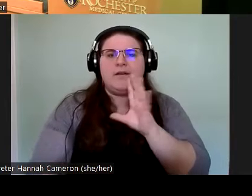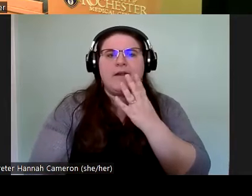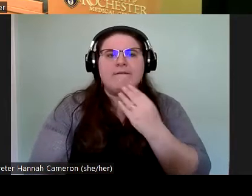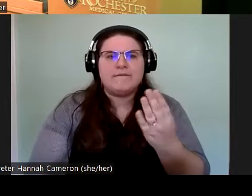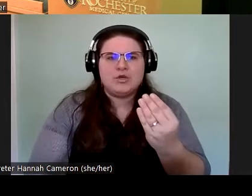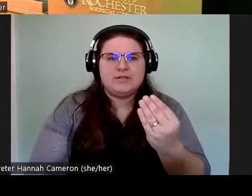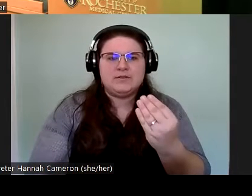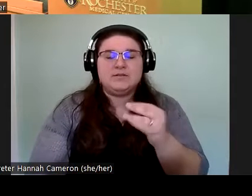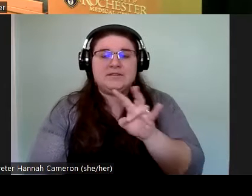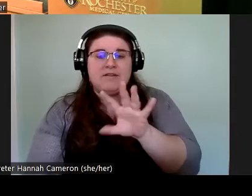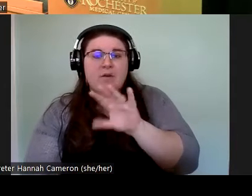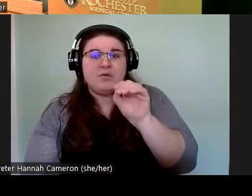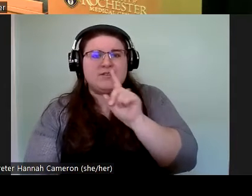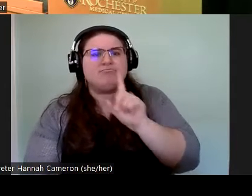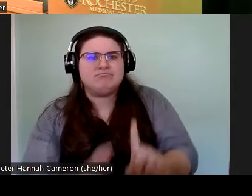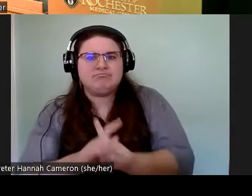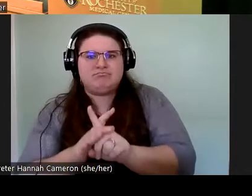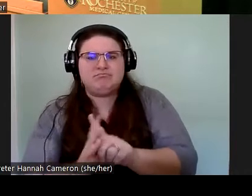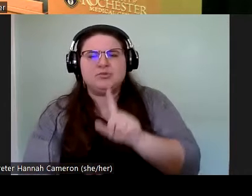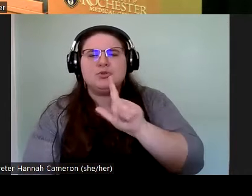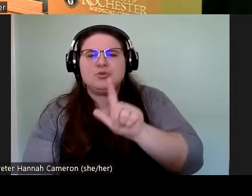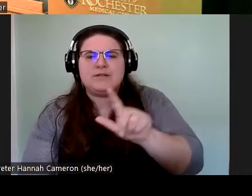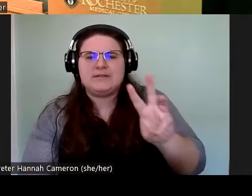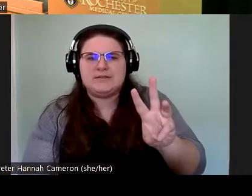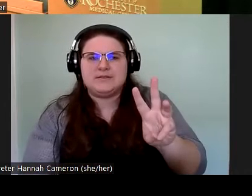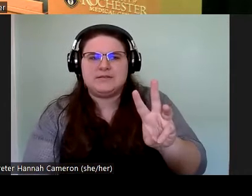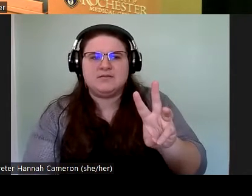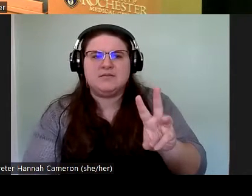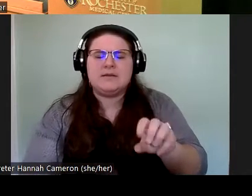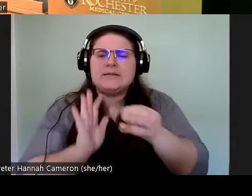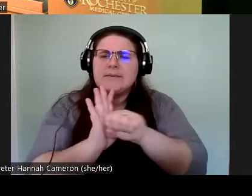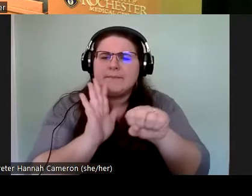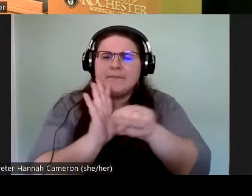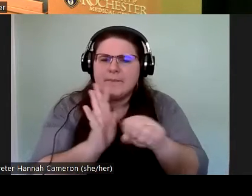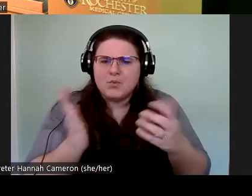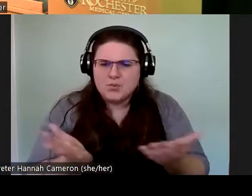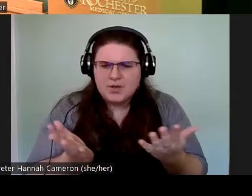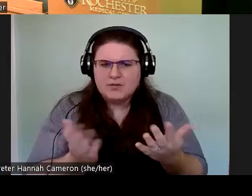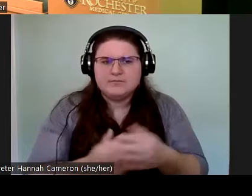of 26 think of the symptoms of serious mental illnesses right it may be hard your thinking